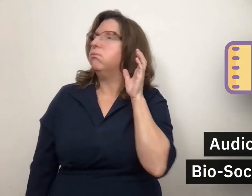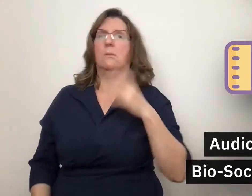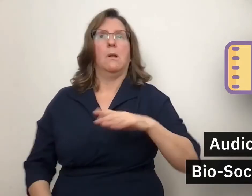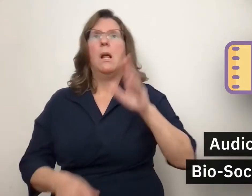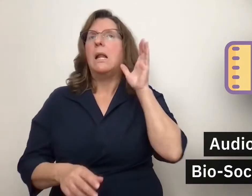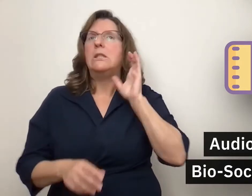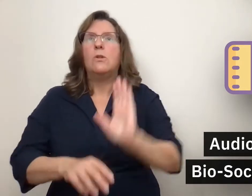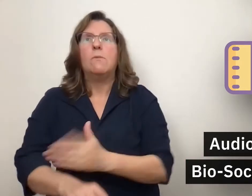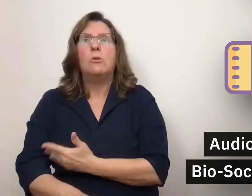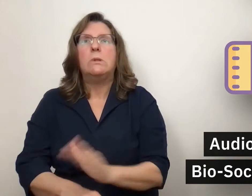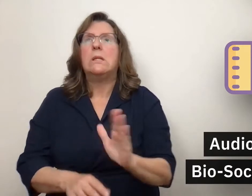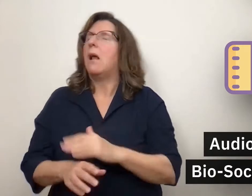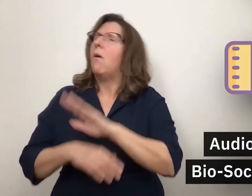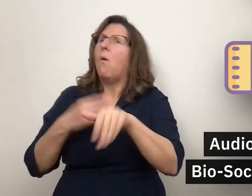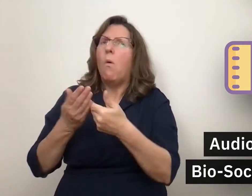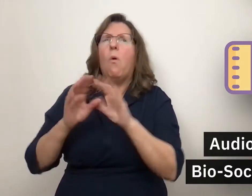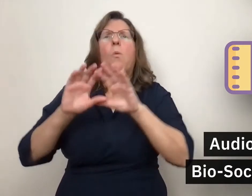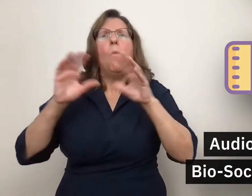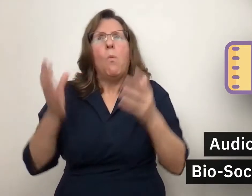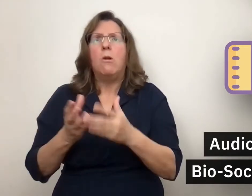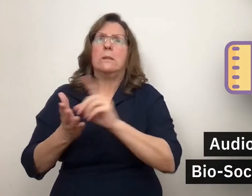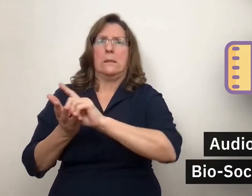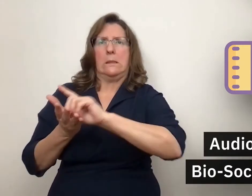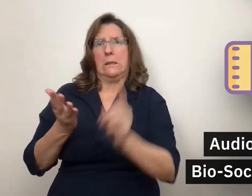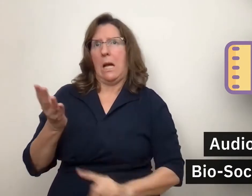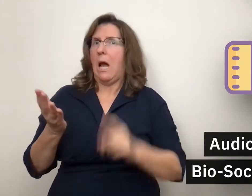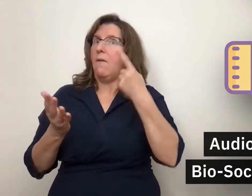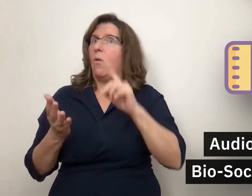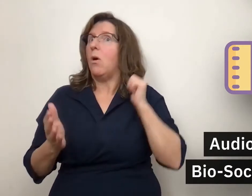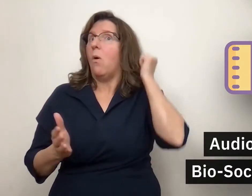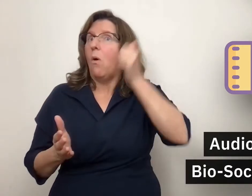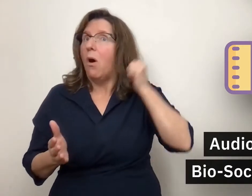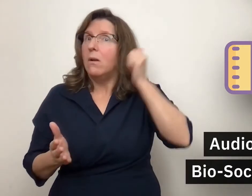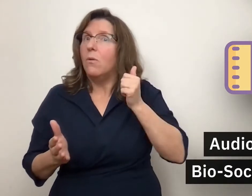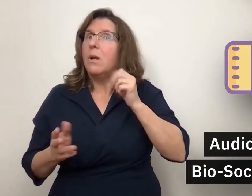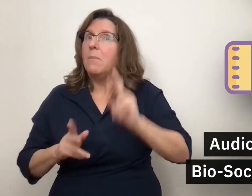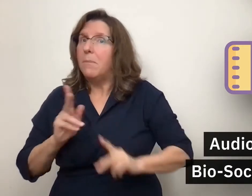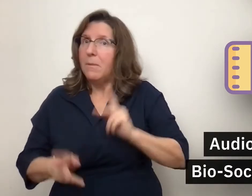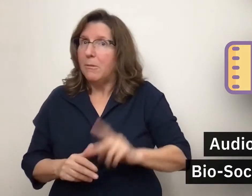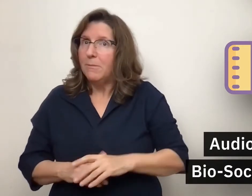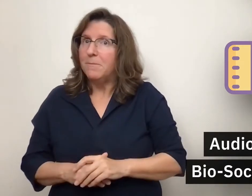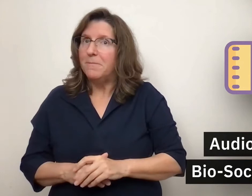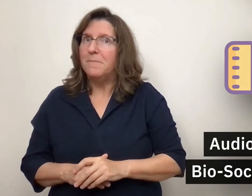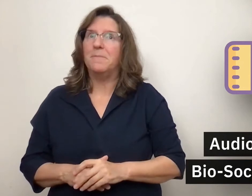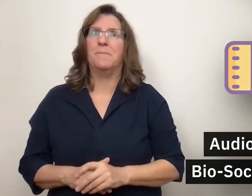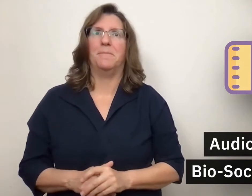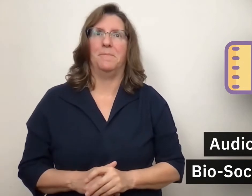The ubiquity of music in our environment. The whole world is designed for people who can hear.